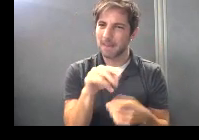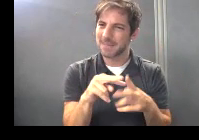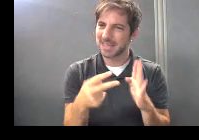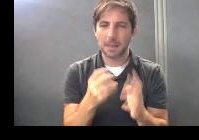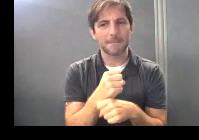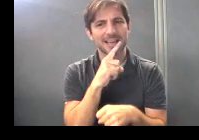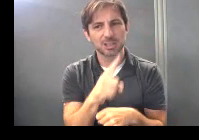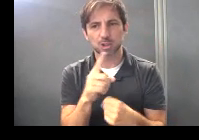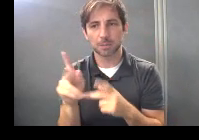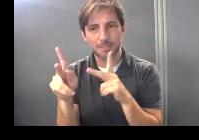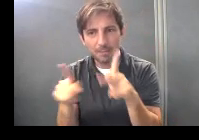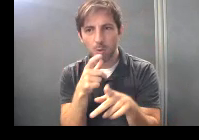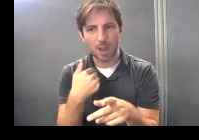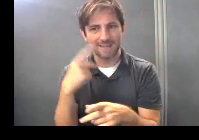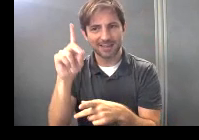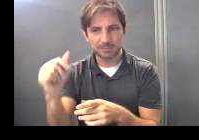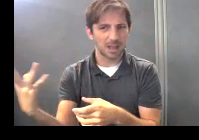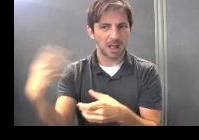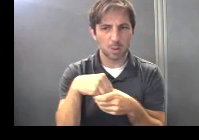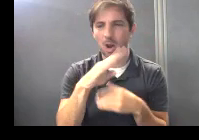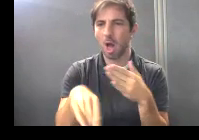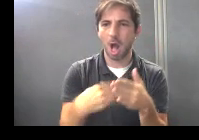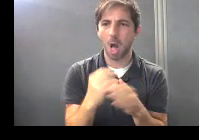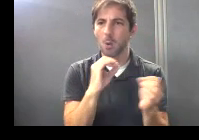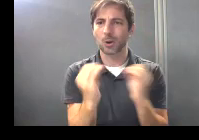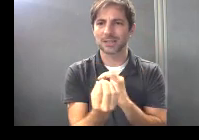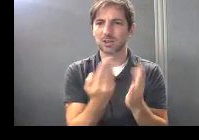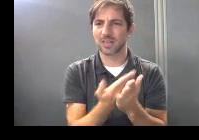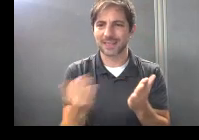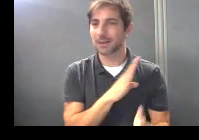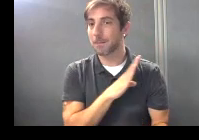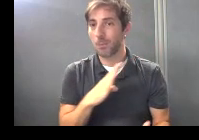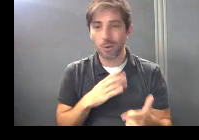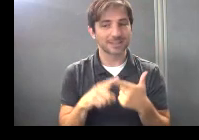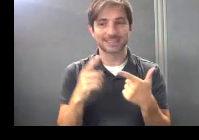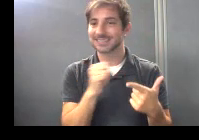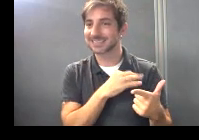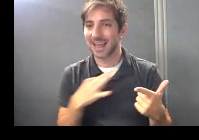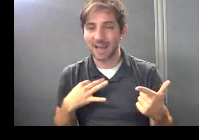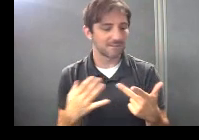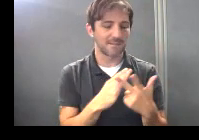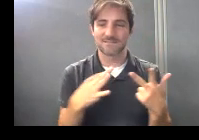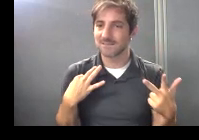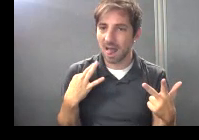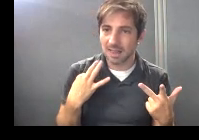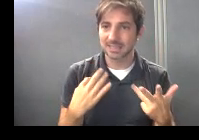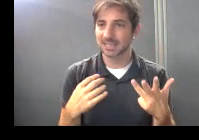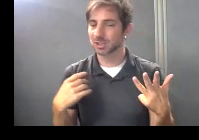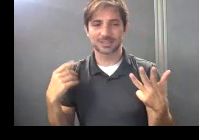ARE INCLUDED IN ALL ORGANIZATIONAL ASPECTS. IT CAN BE THE BOARD, STAFF, VOLUNTEERS, PANELS,